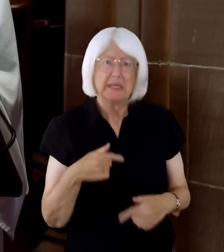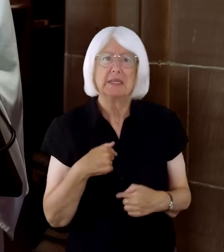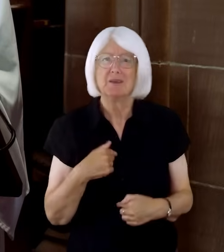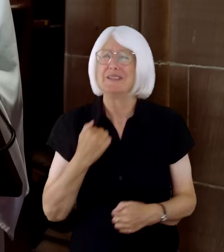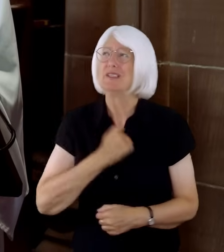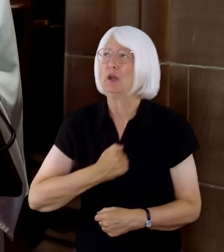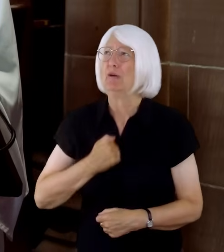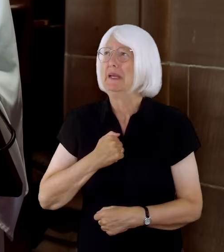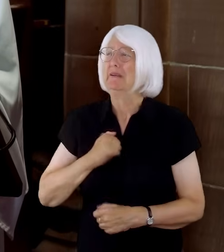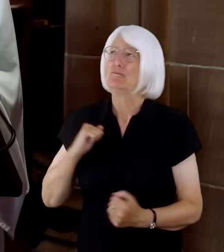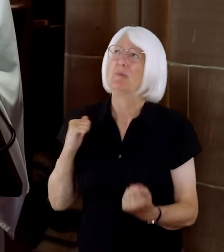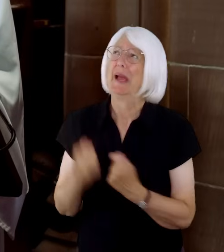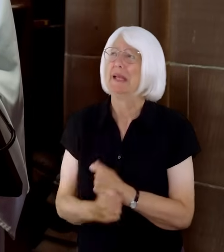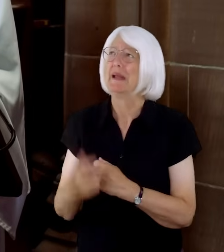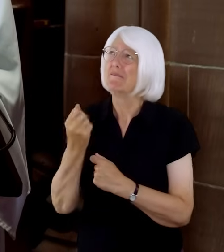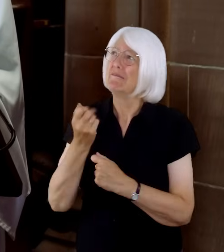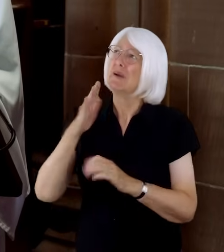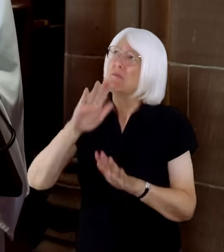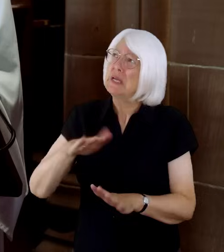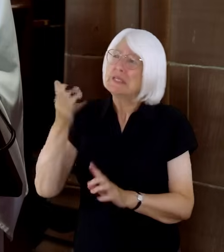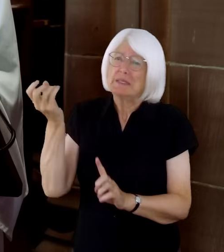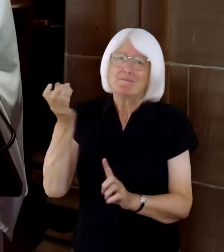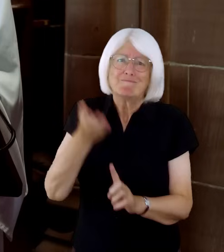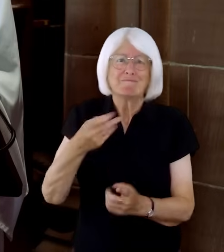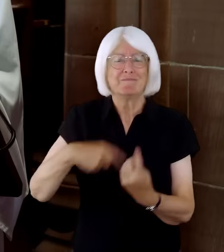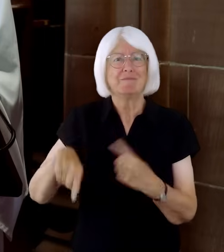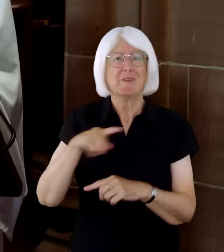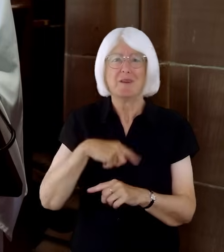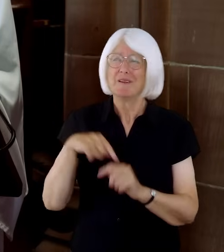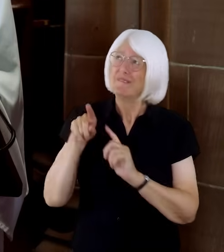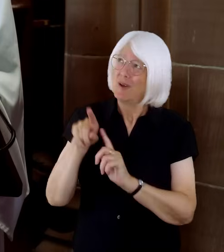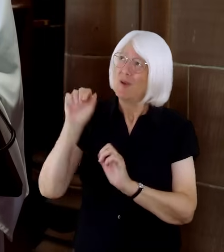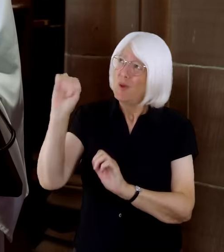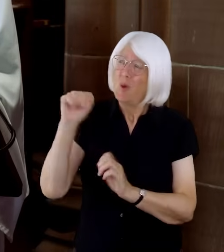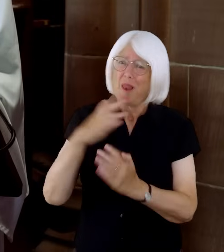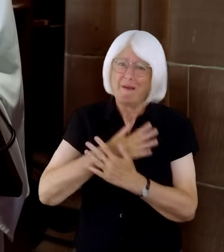We are sorry and repent. Have mercy on us according to your love.